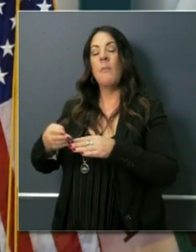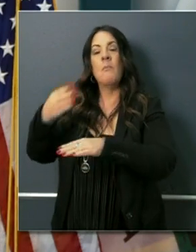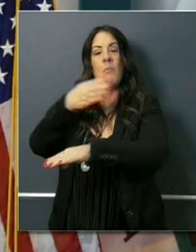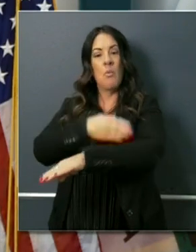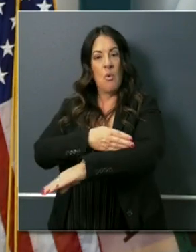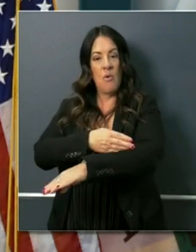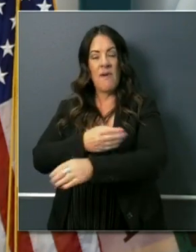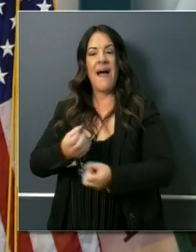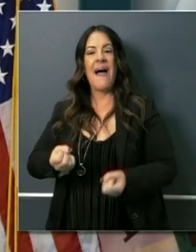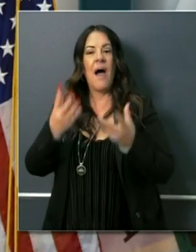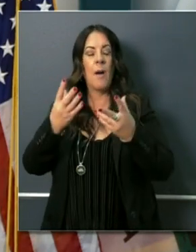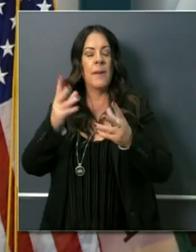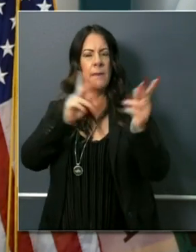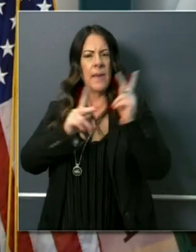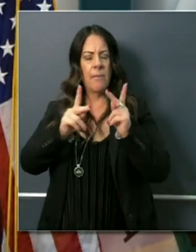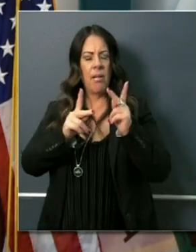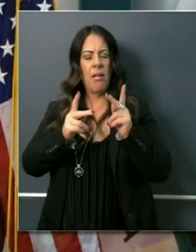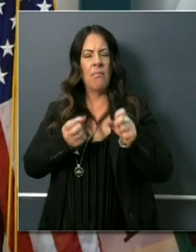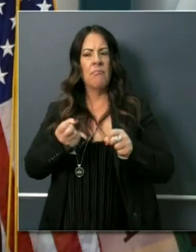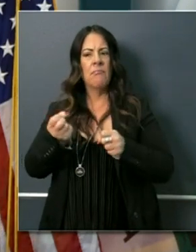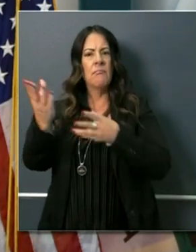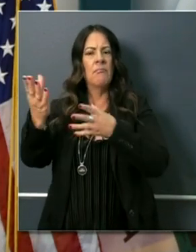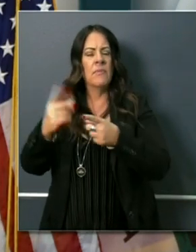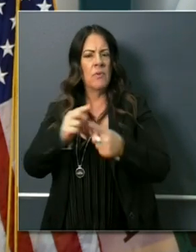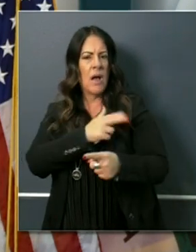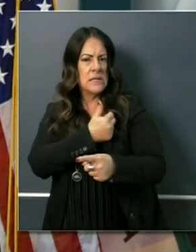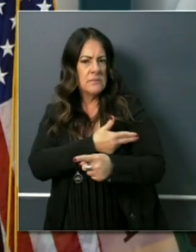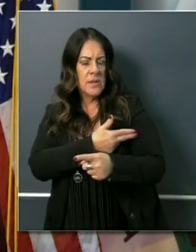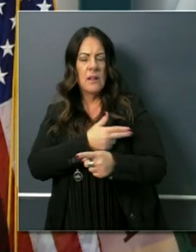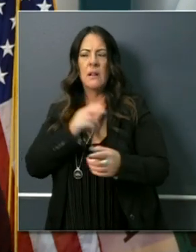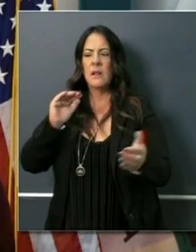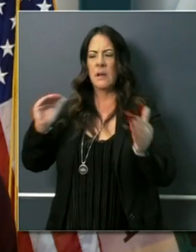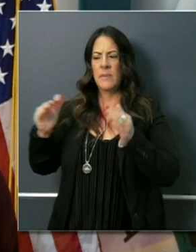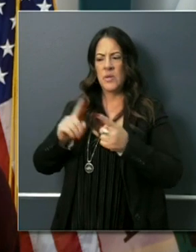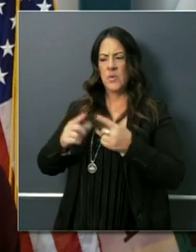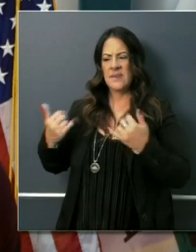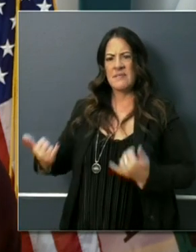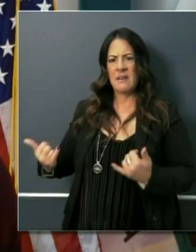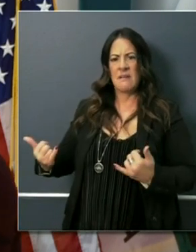HERE, AS WE GET FURTHER OUT TO WE ACTUALLY SEE A TREND OF EVEN